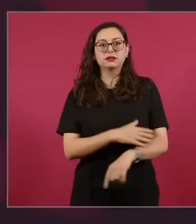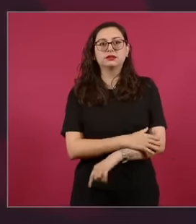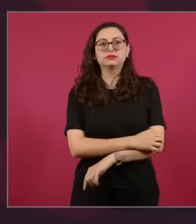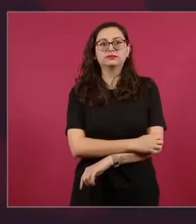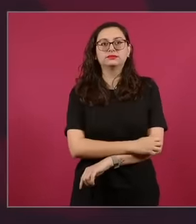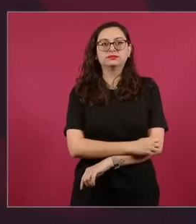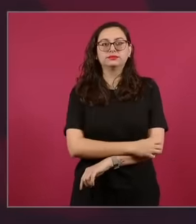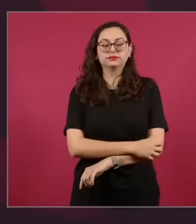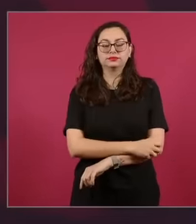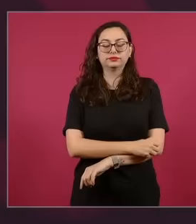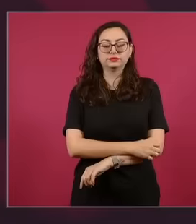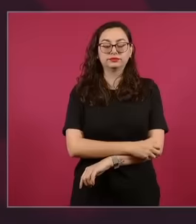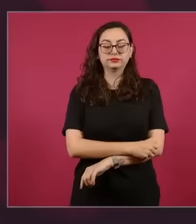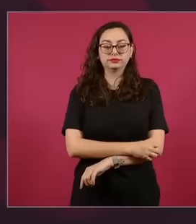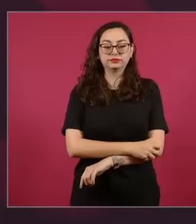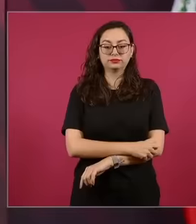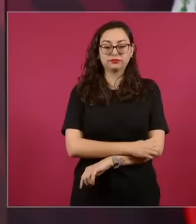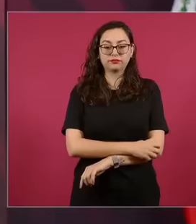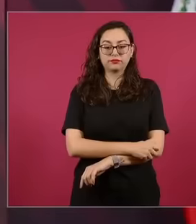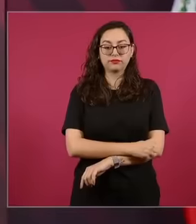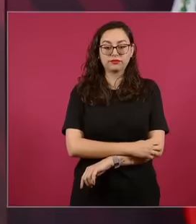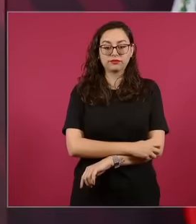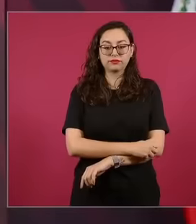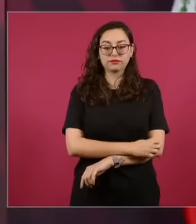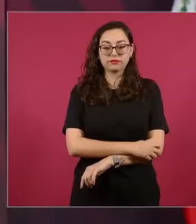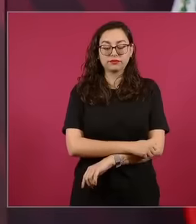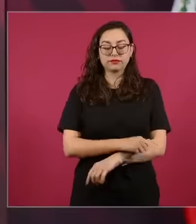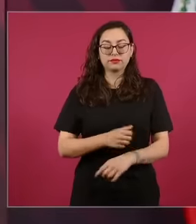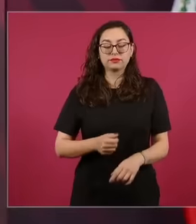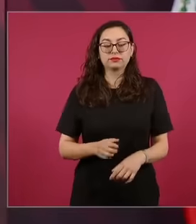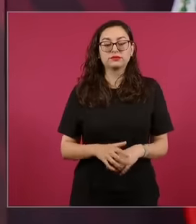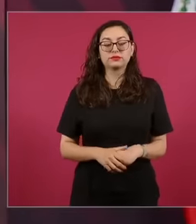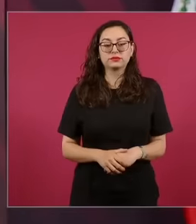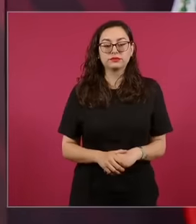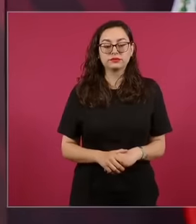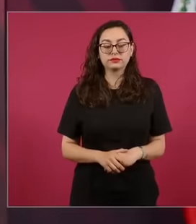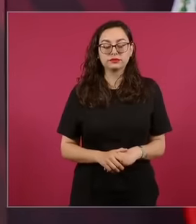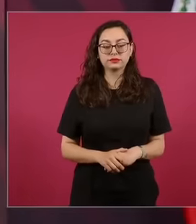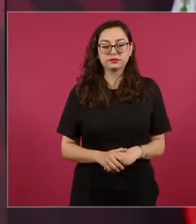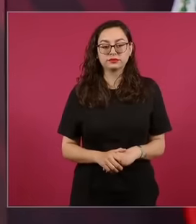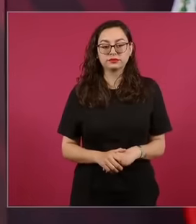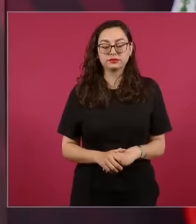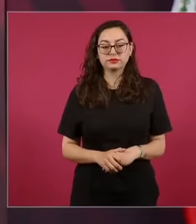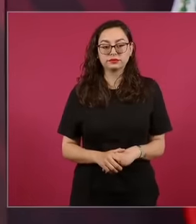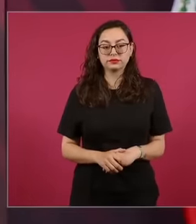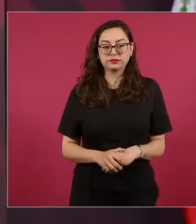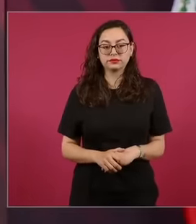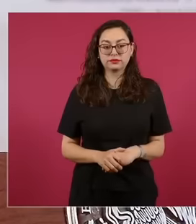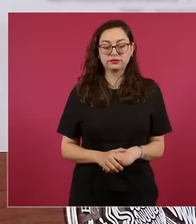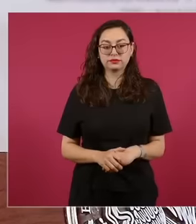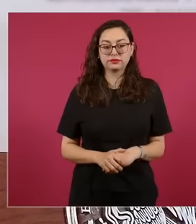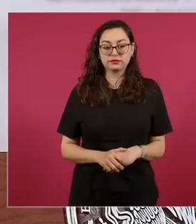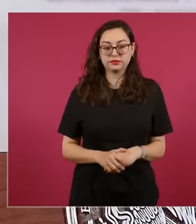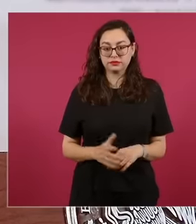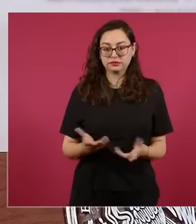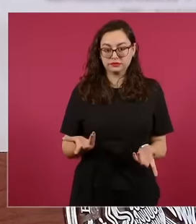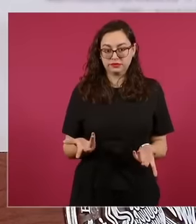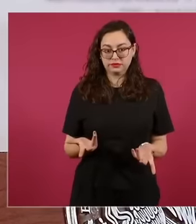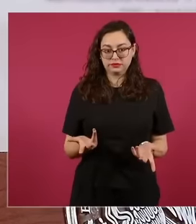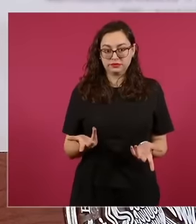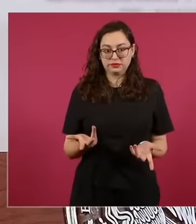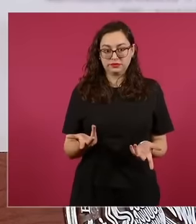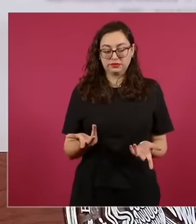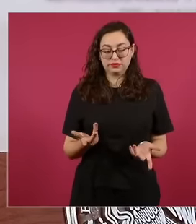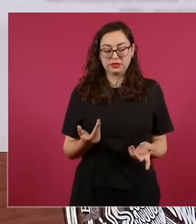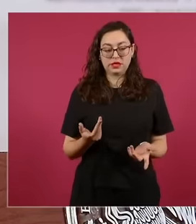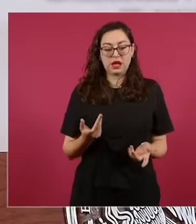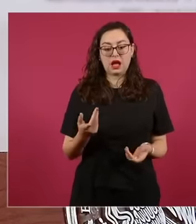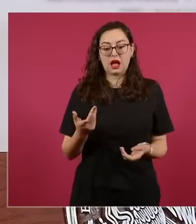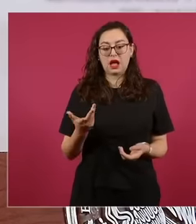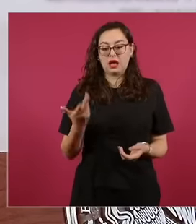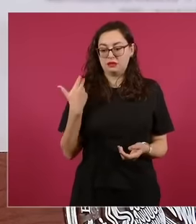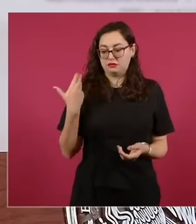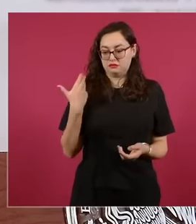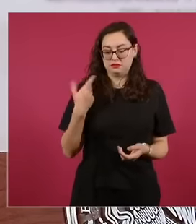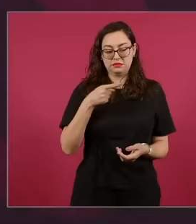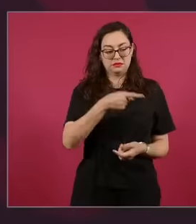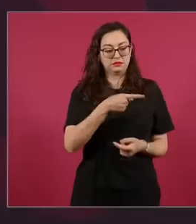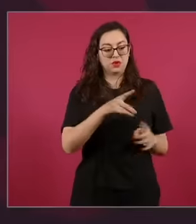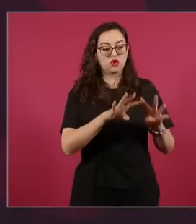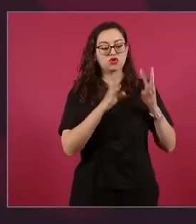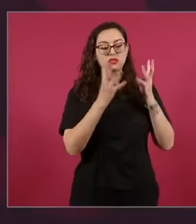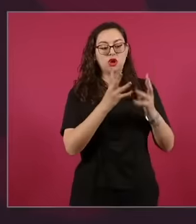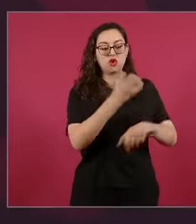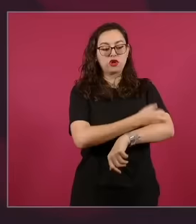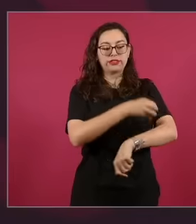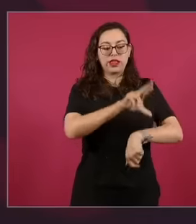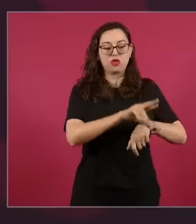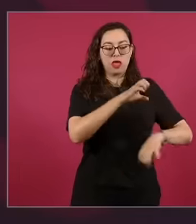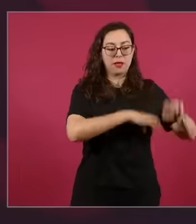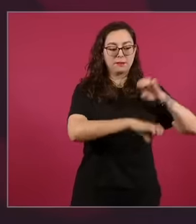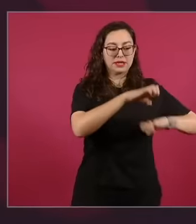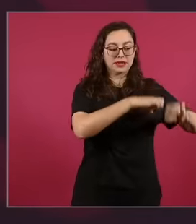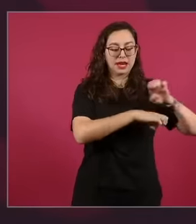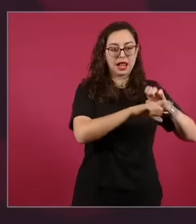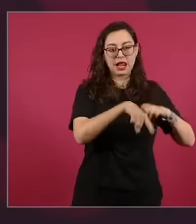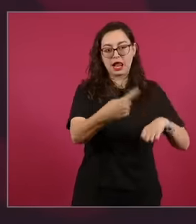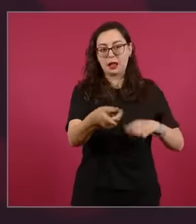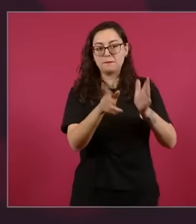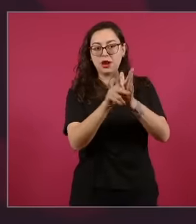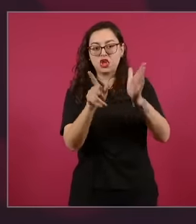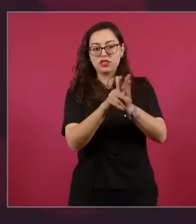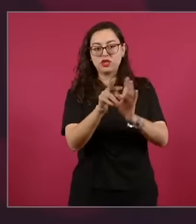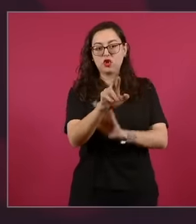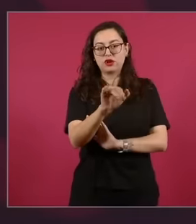position the business council gave him paid insertion in the reform I ask